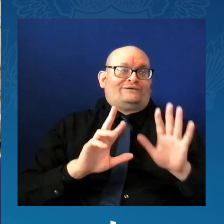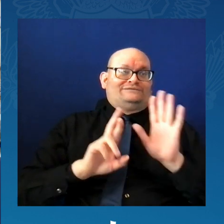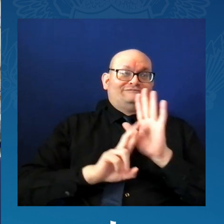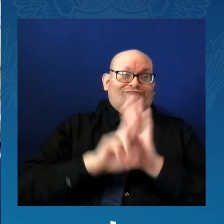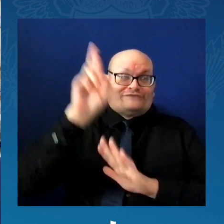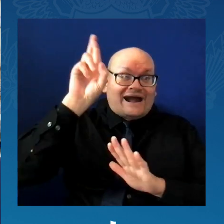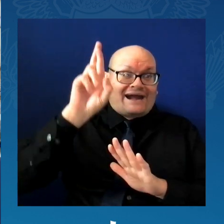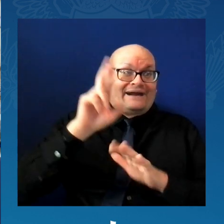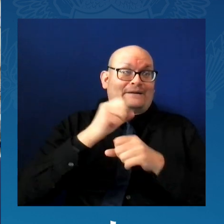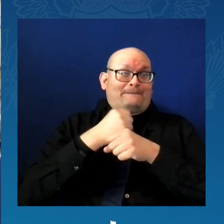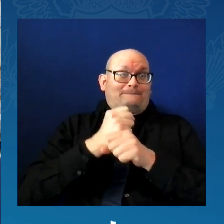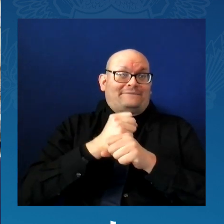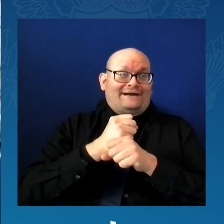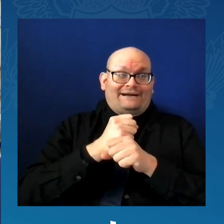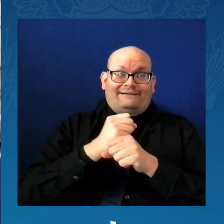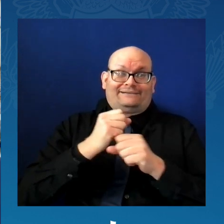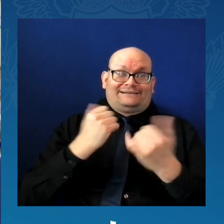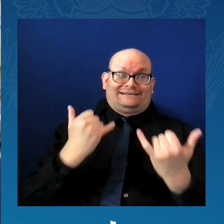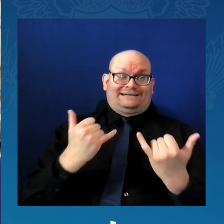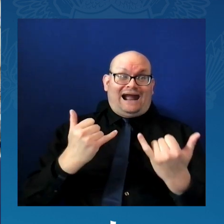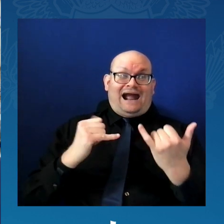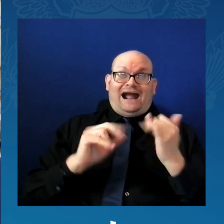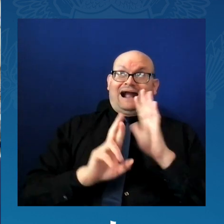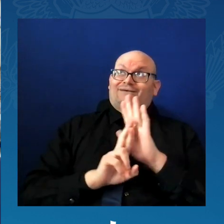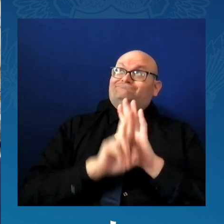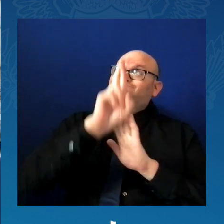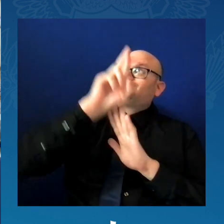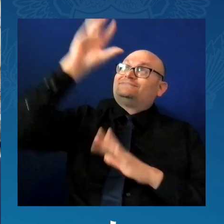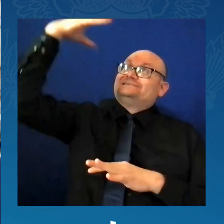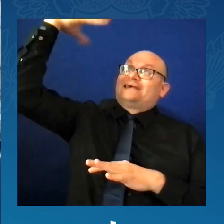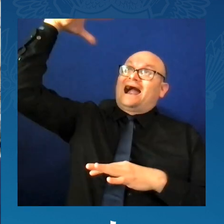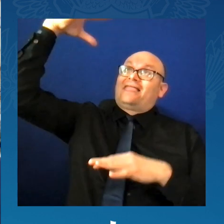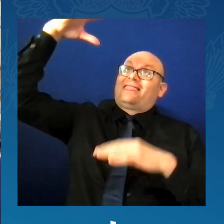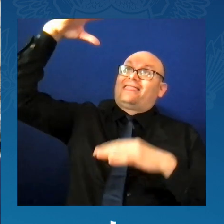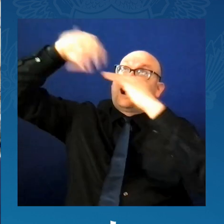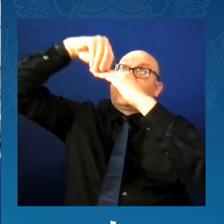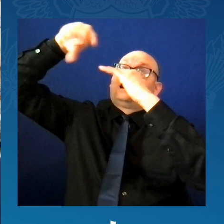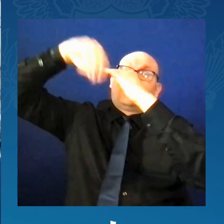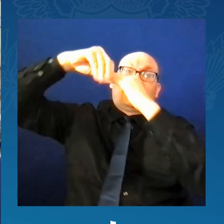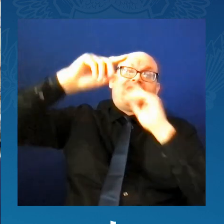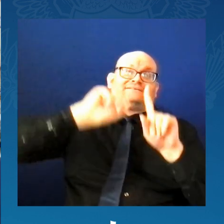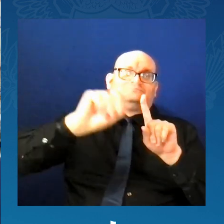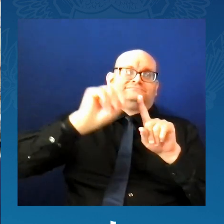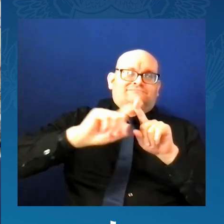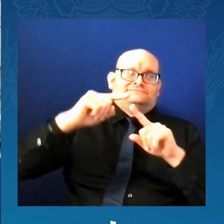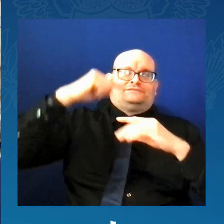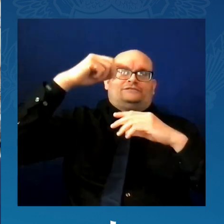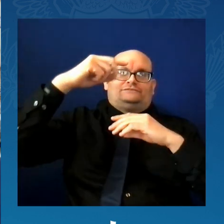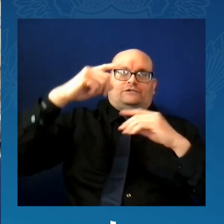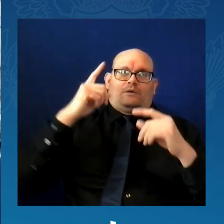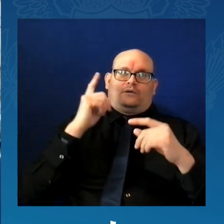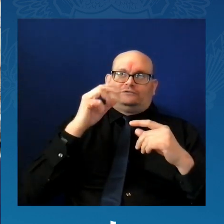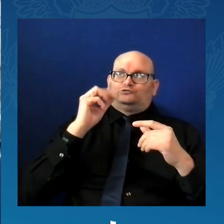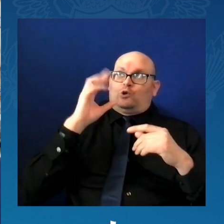refuel them on orbit, create habitats in space, manage space traffic, and find resources on the moon.